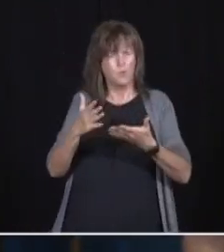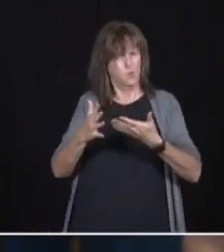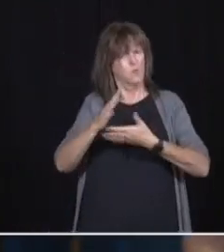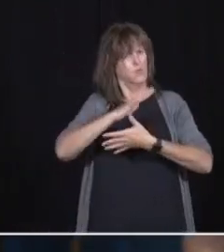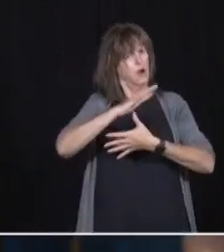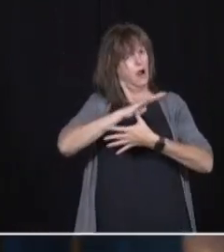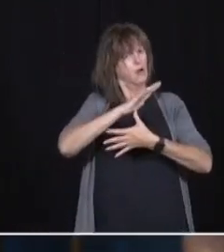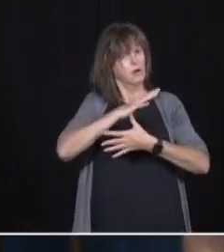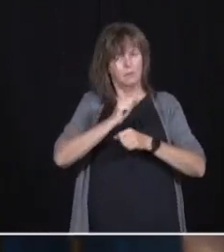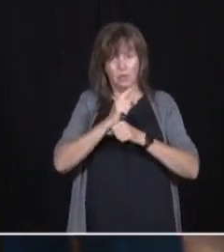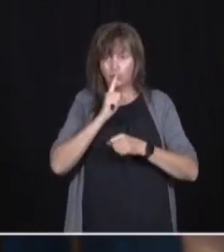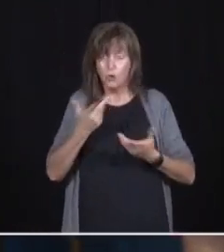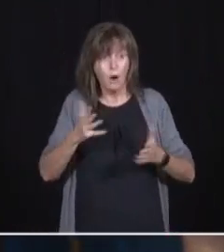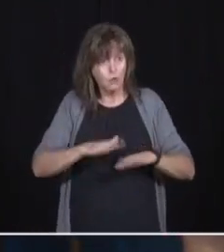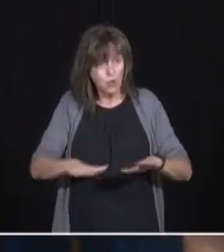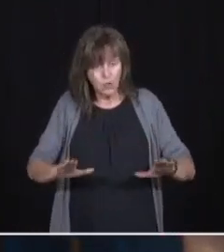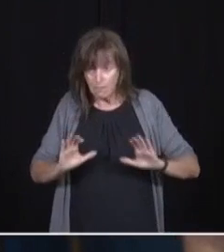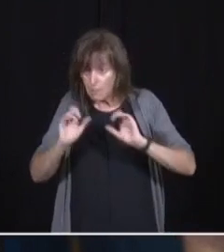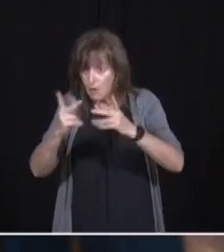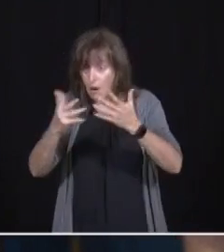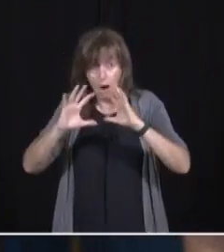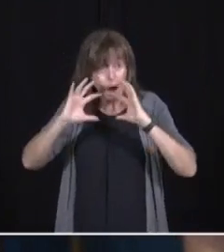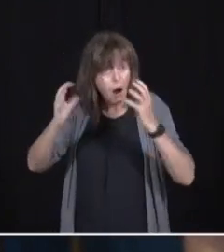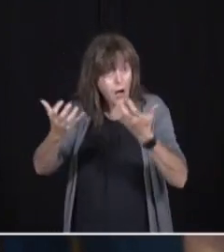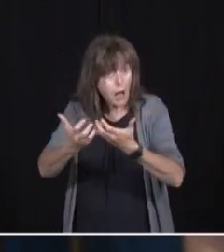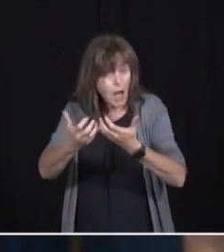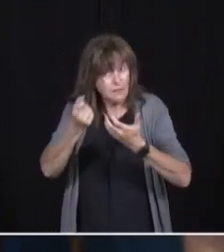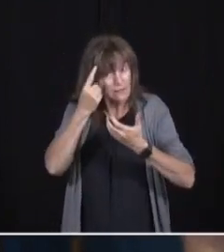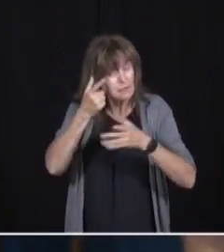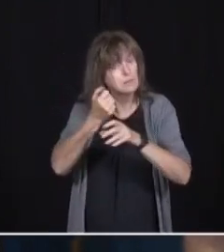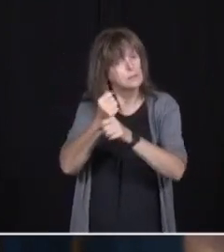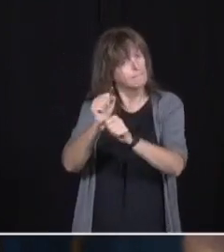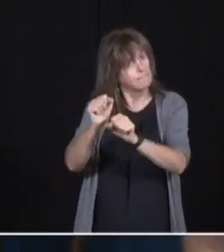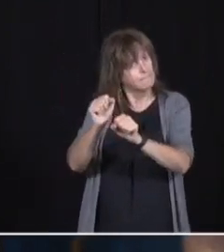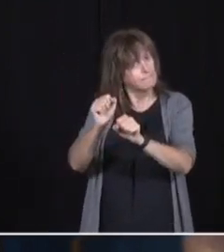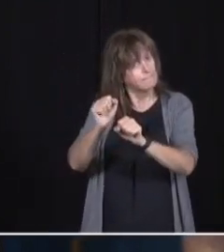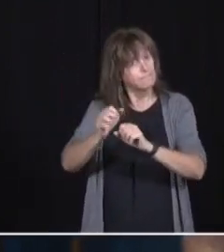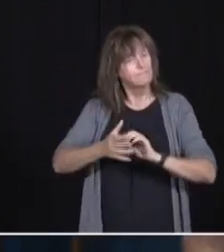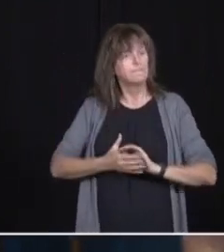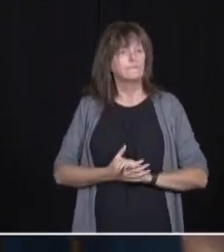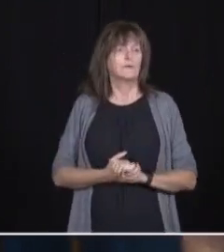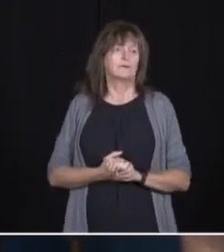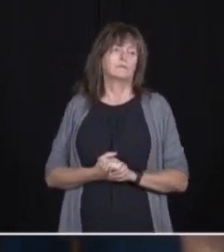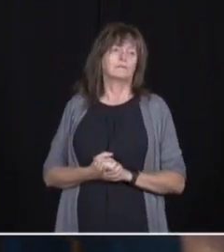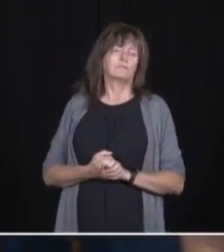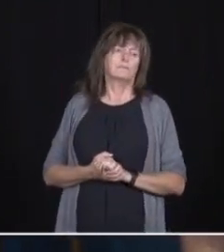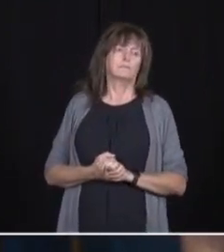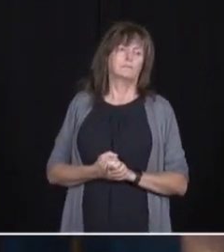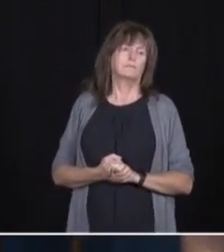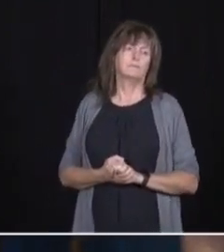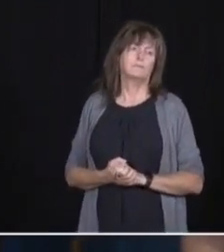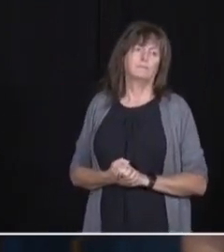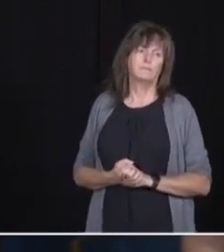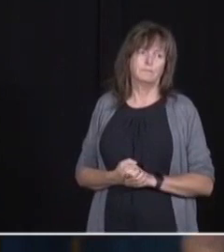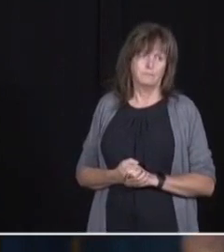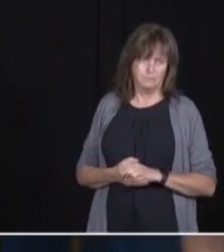They want certainty at home. They want to make sure that when they go back to work in September, their kids are taking care of.